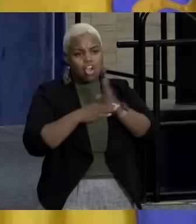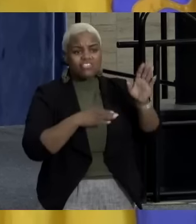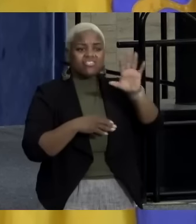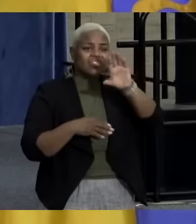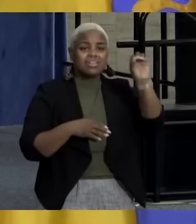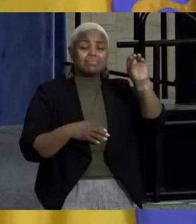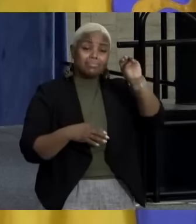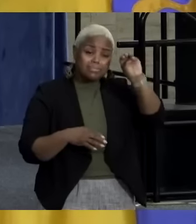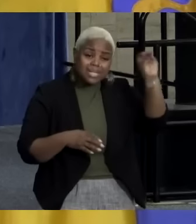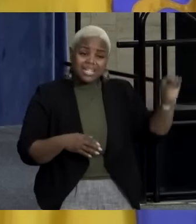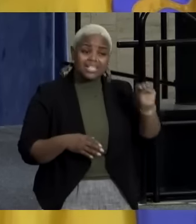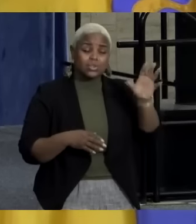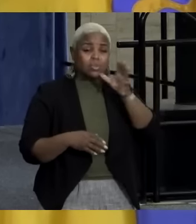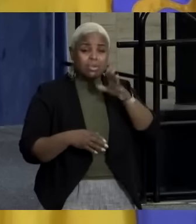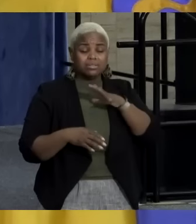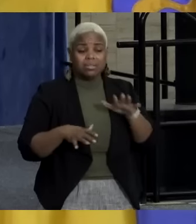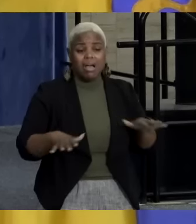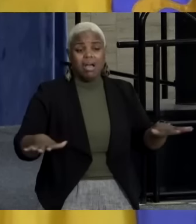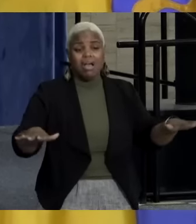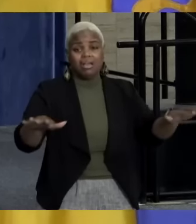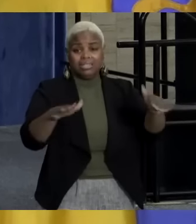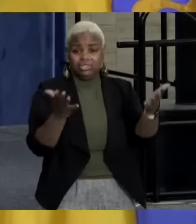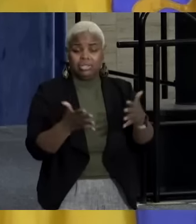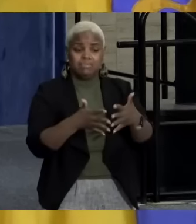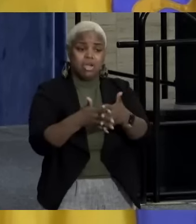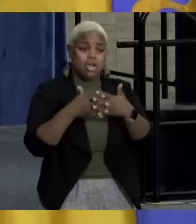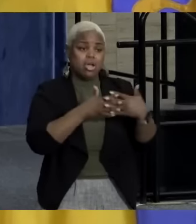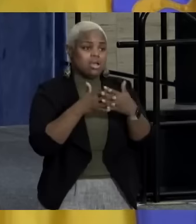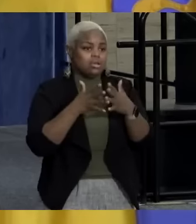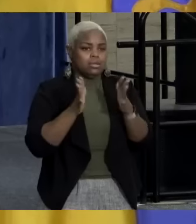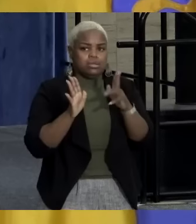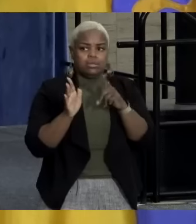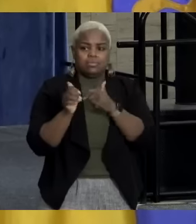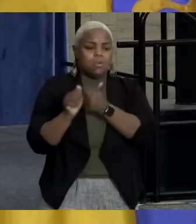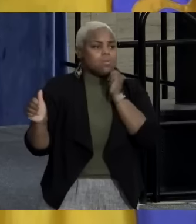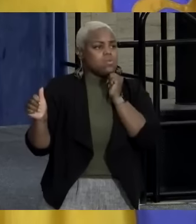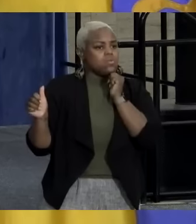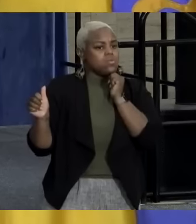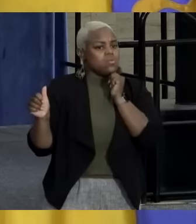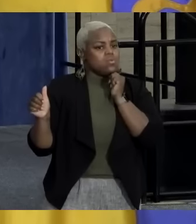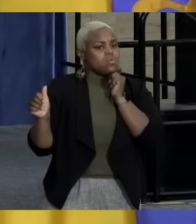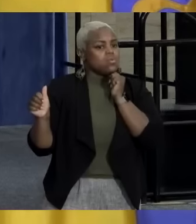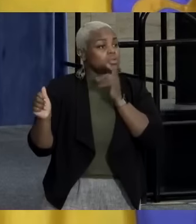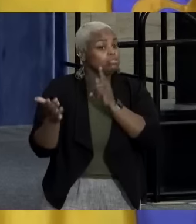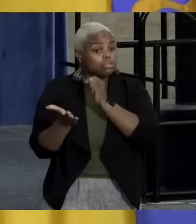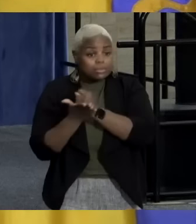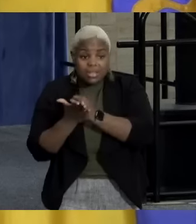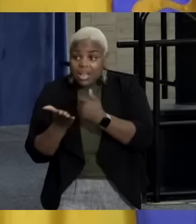been scared away from treatments that could have eased their suffering and extended their lives.